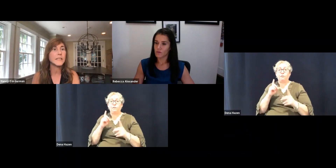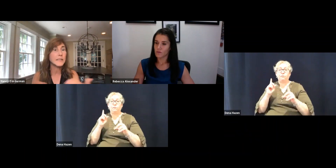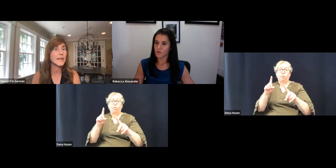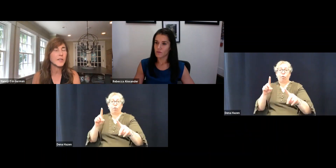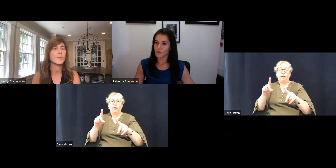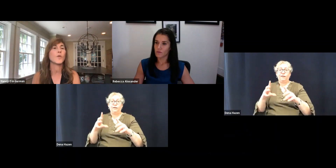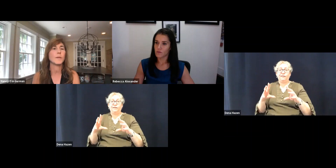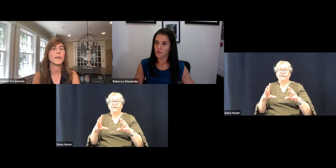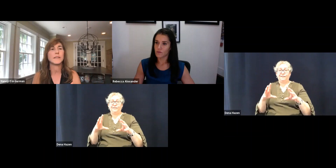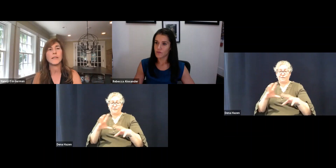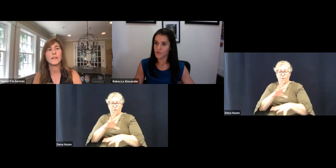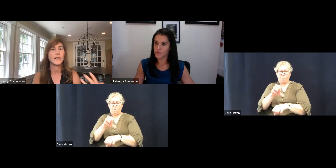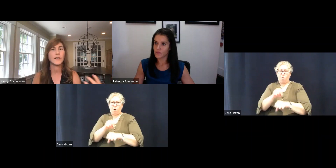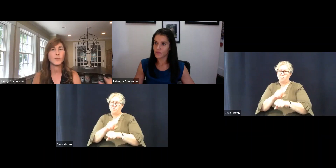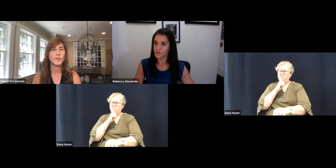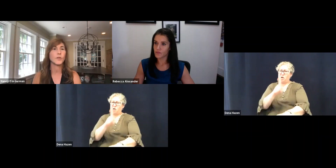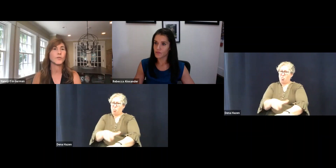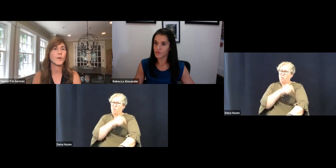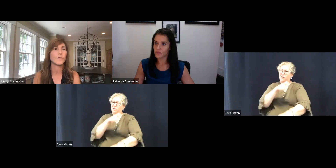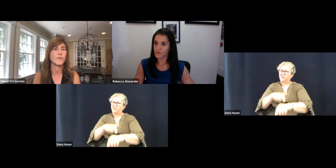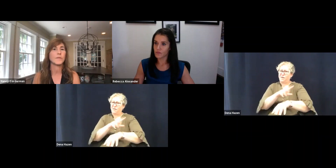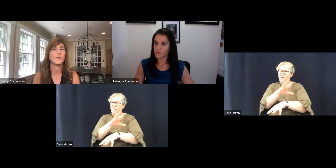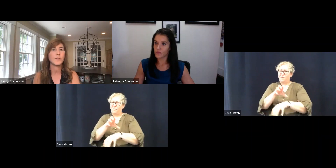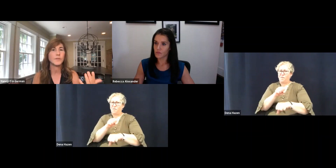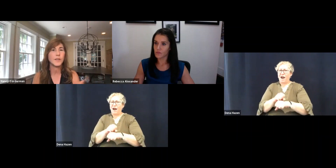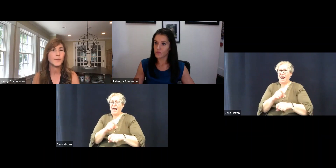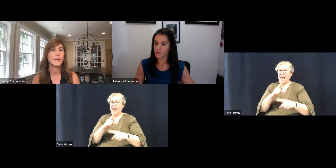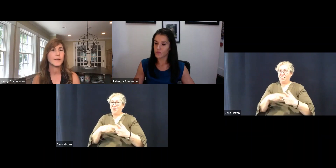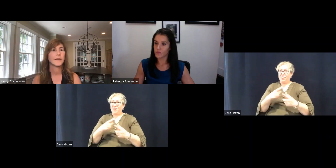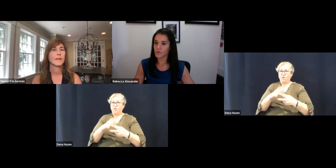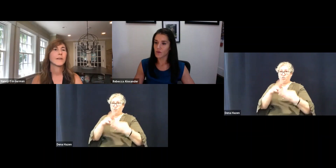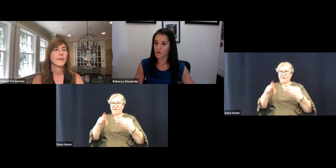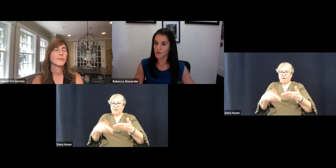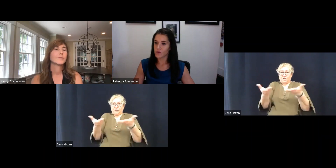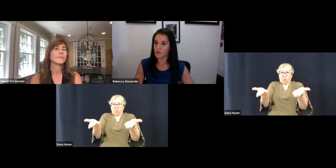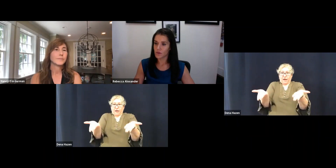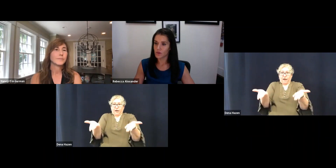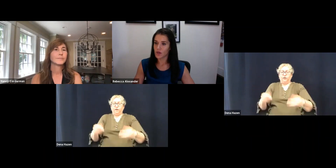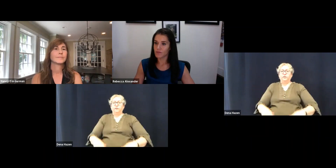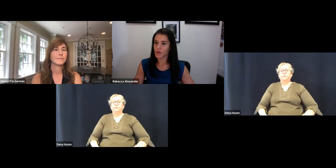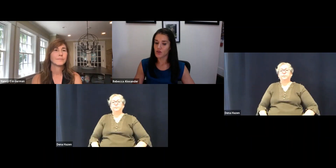These lengthy appointments. And there's results right in front of you. So.